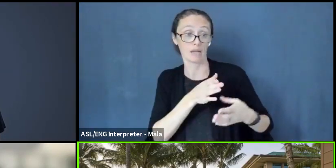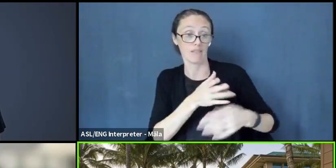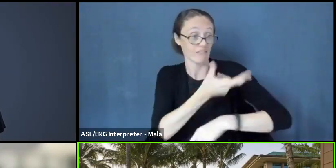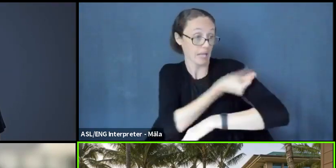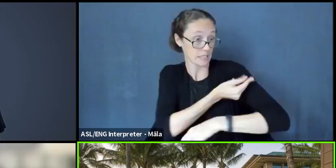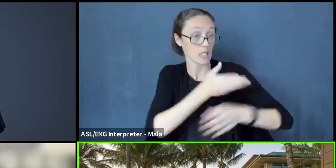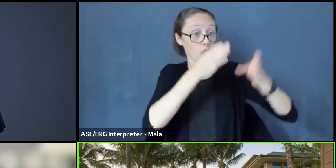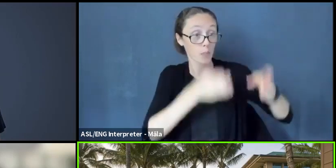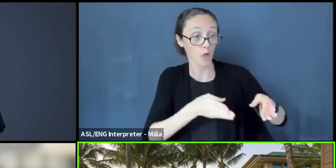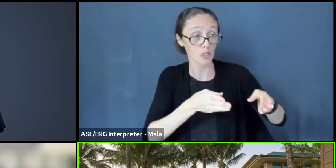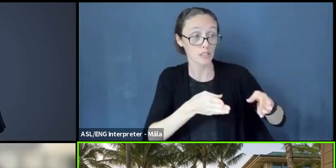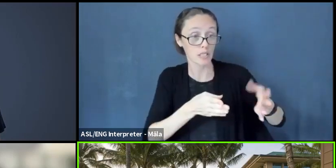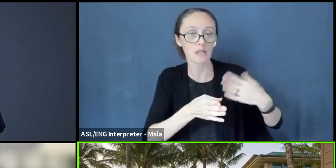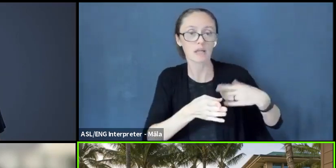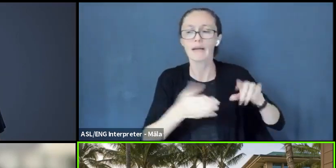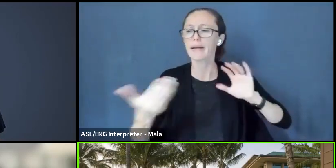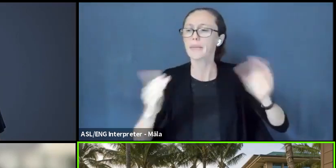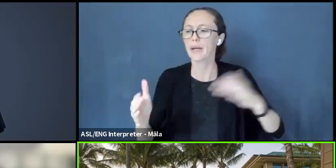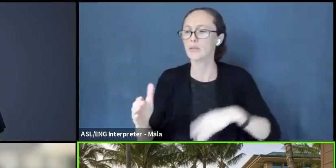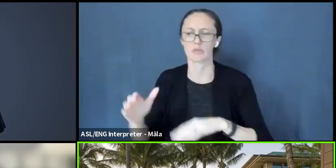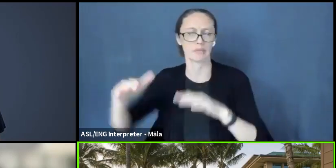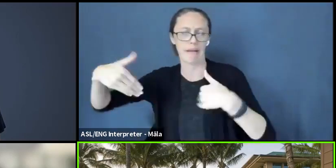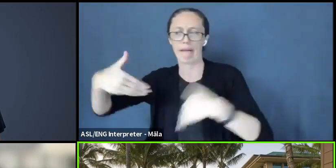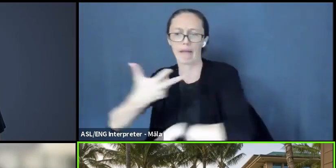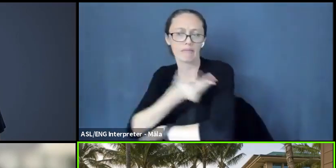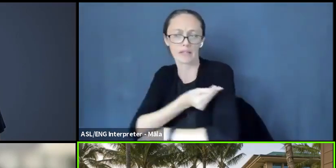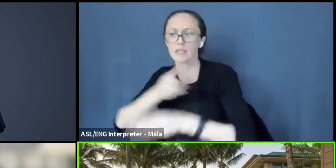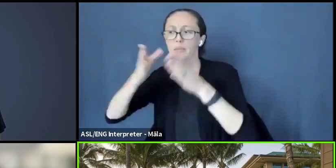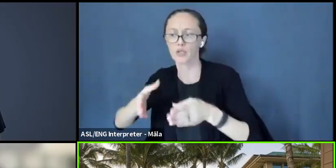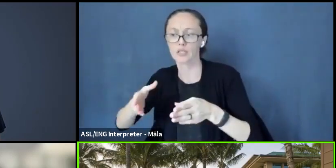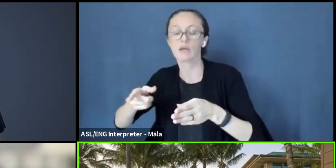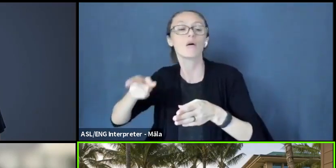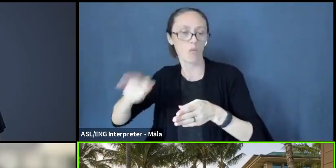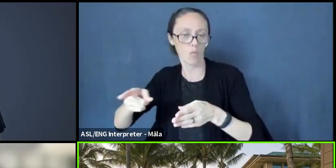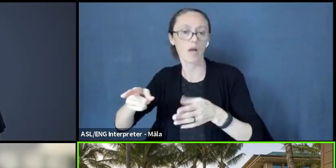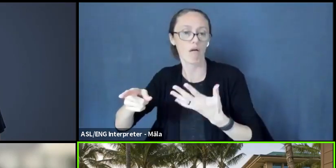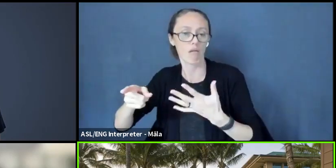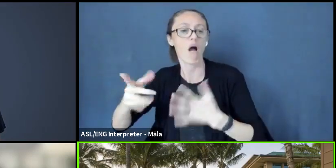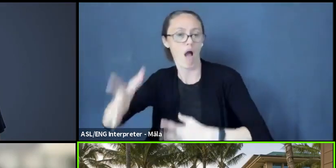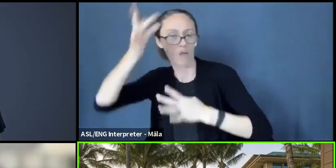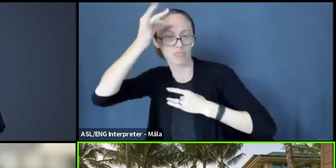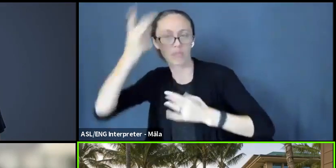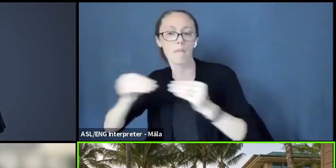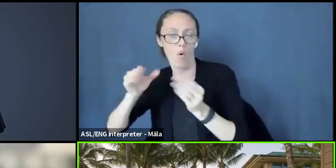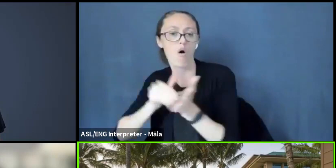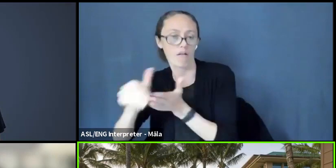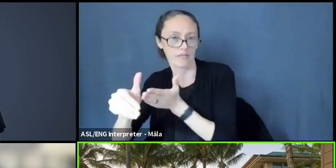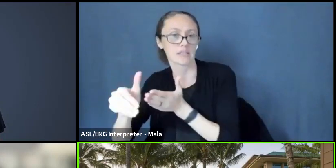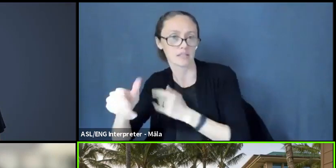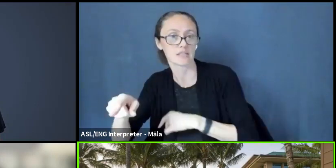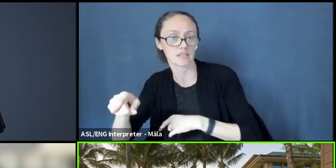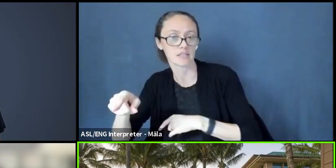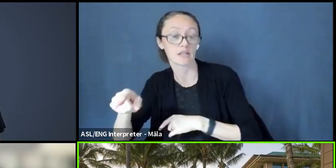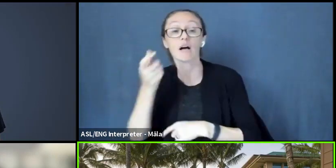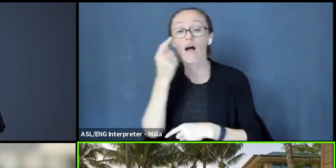person. So number 51 important.